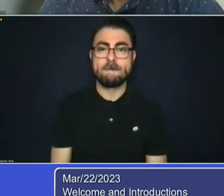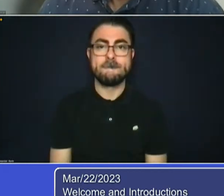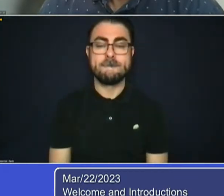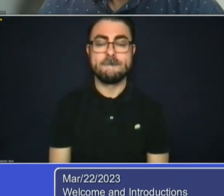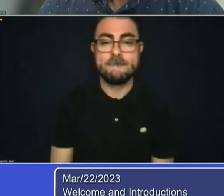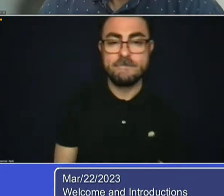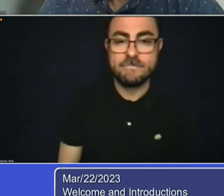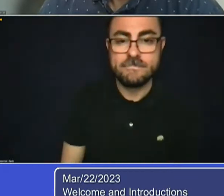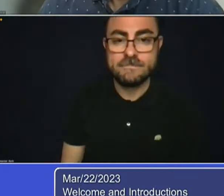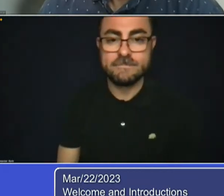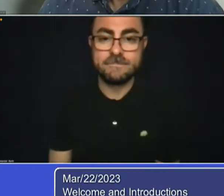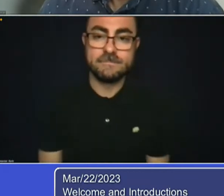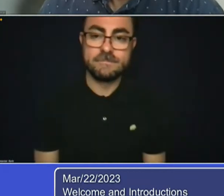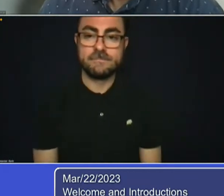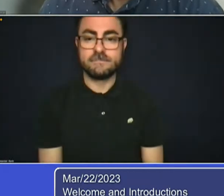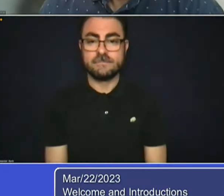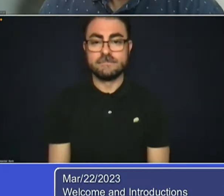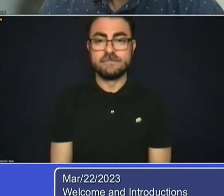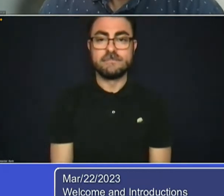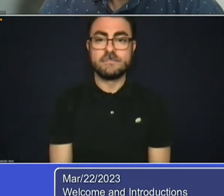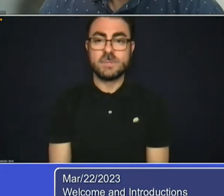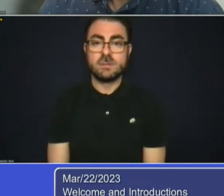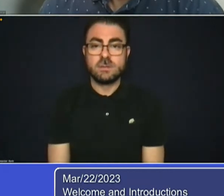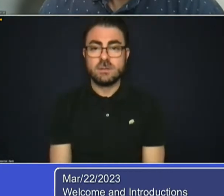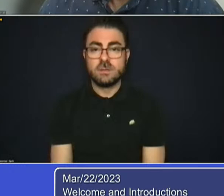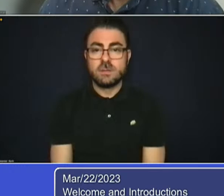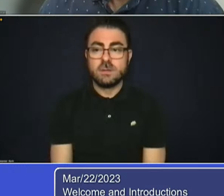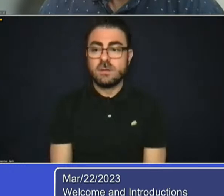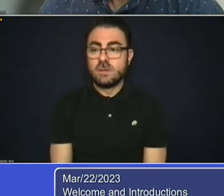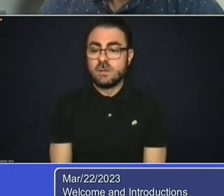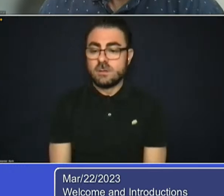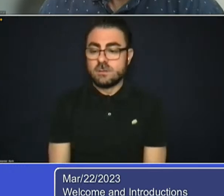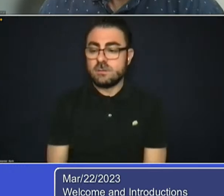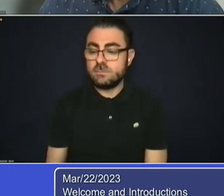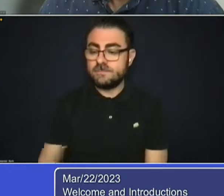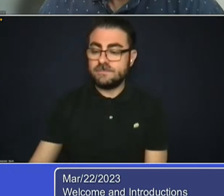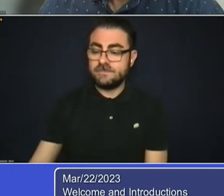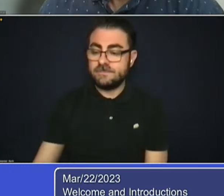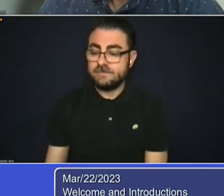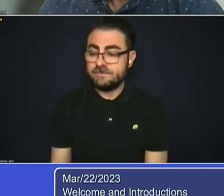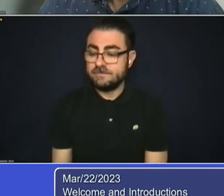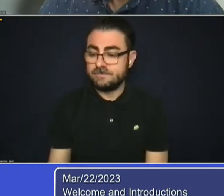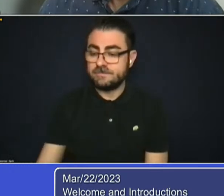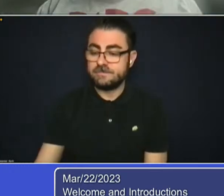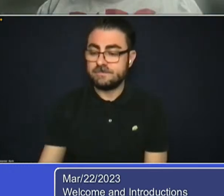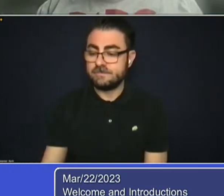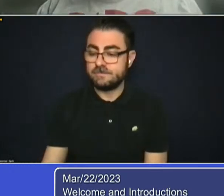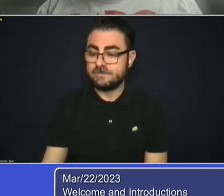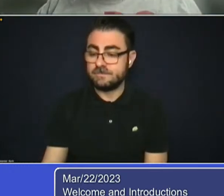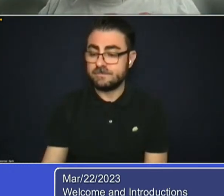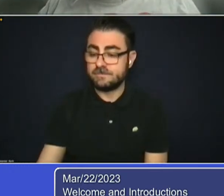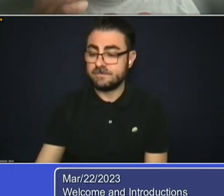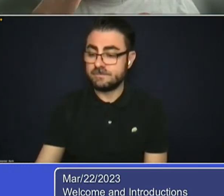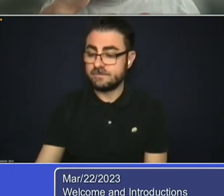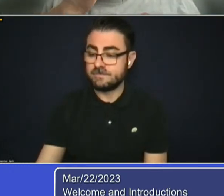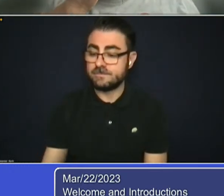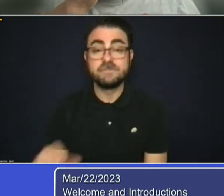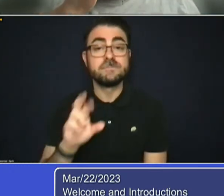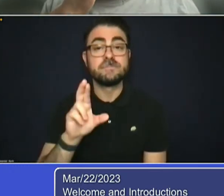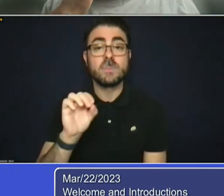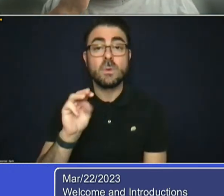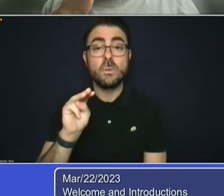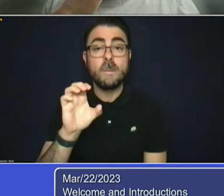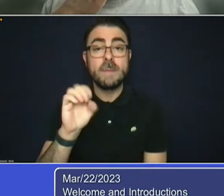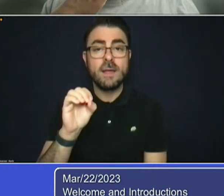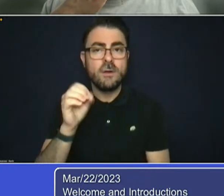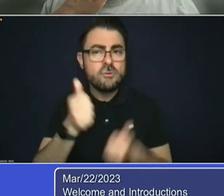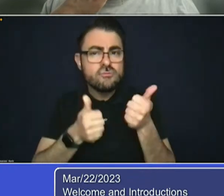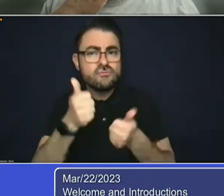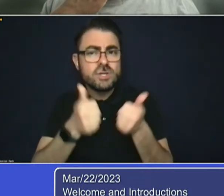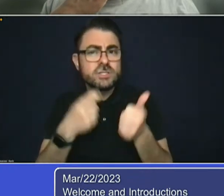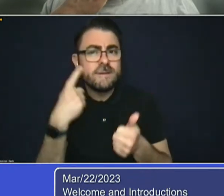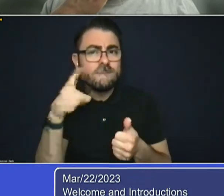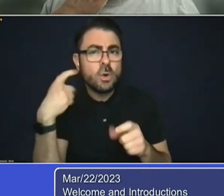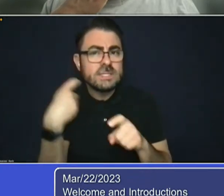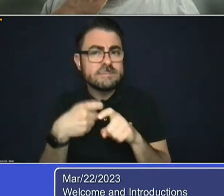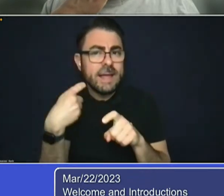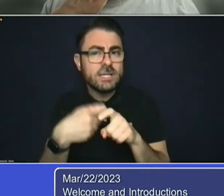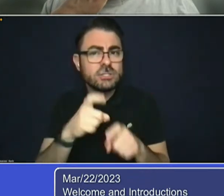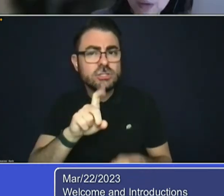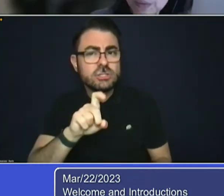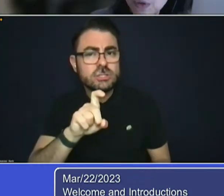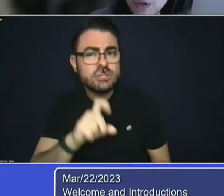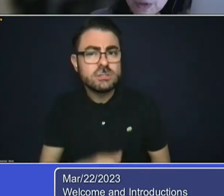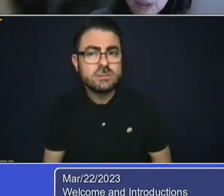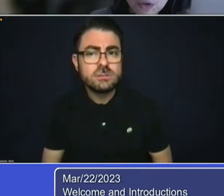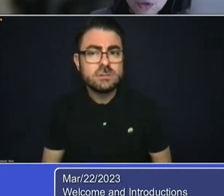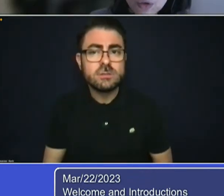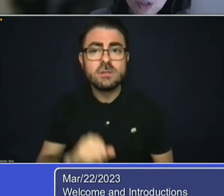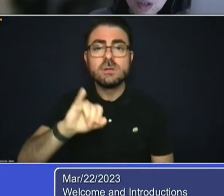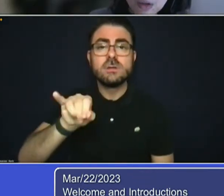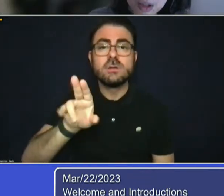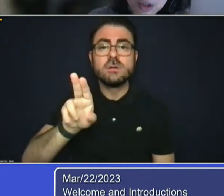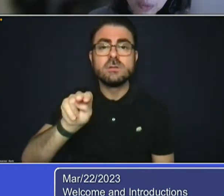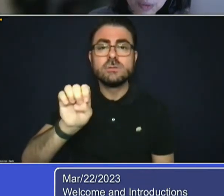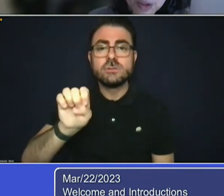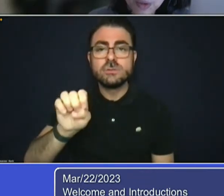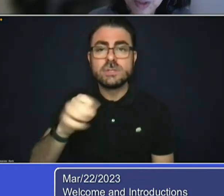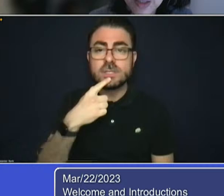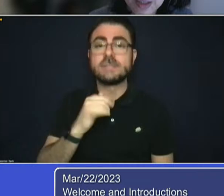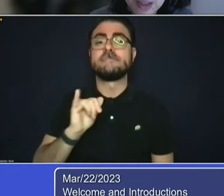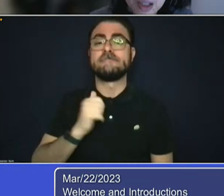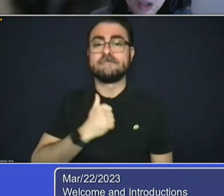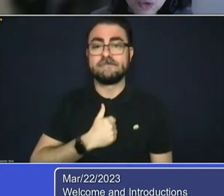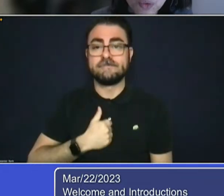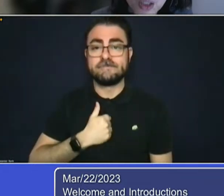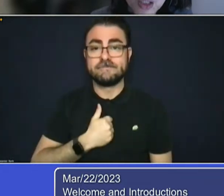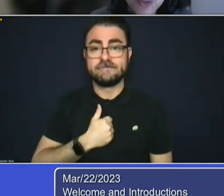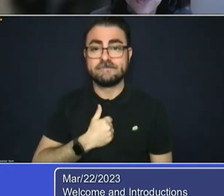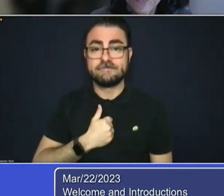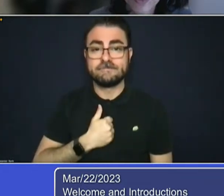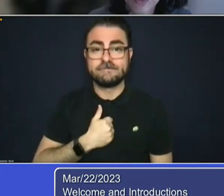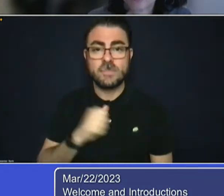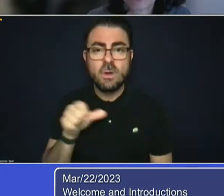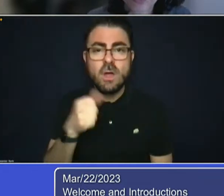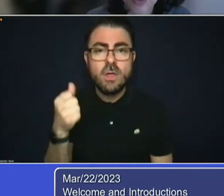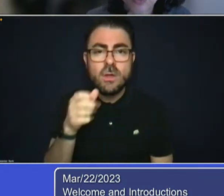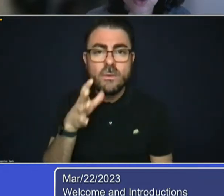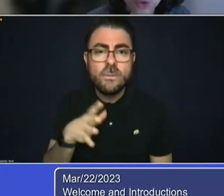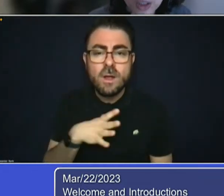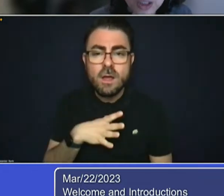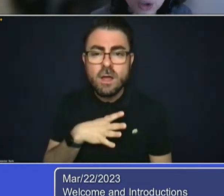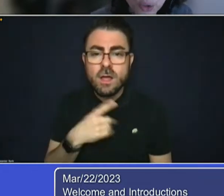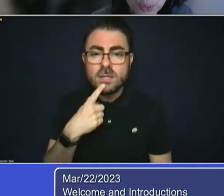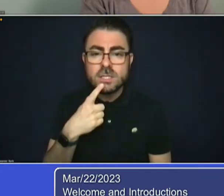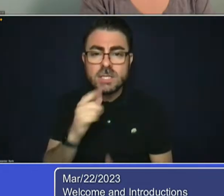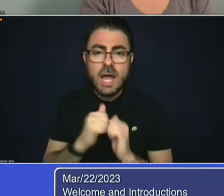FOLKS INTO THOSE ROOMS.